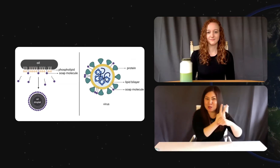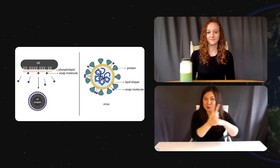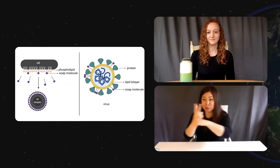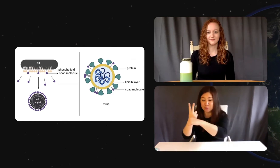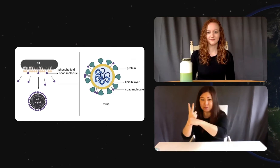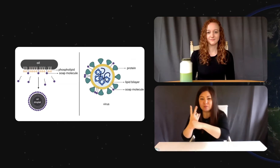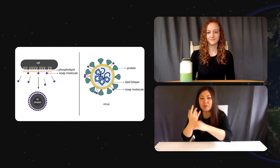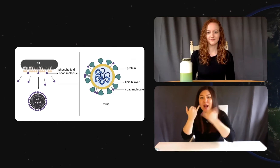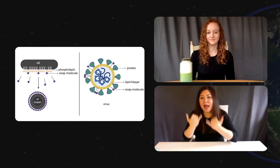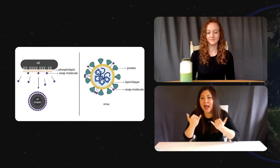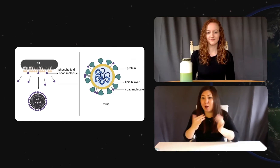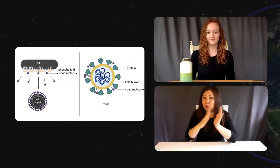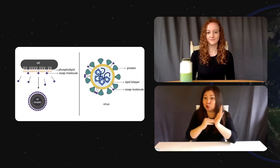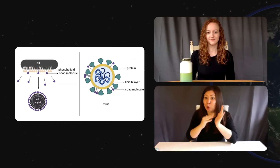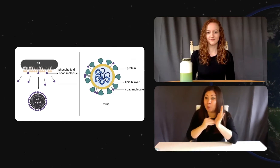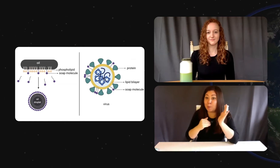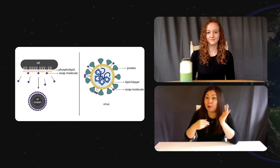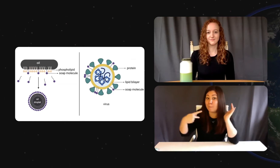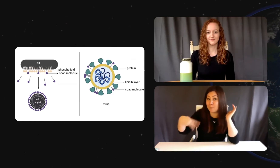The soap molecules are indicated in purple.